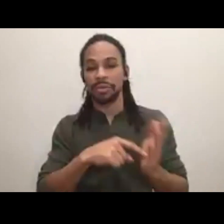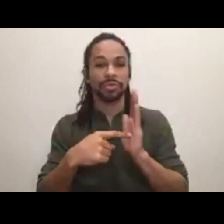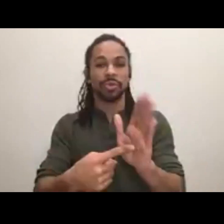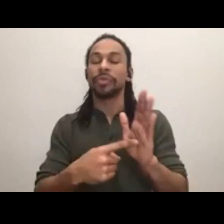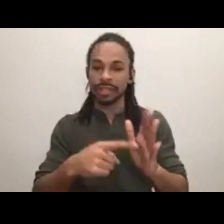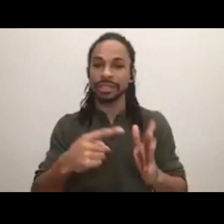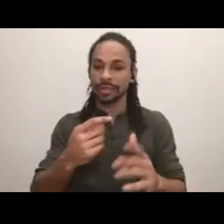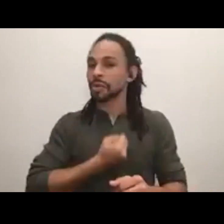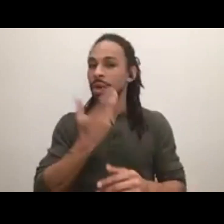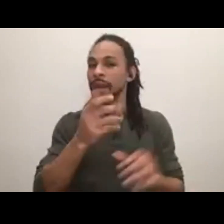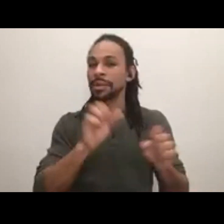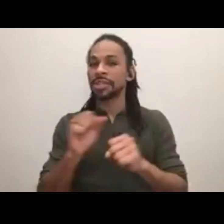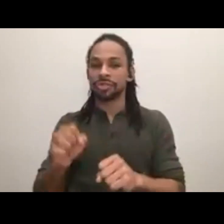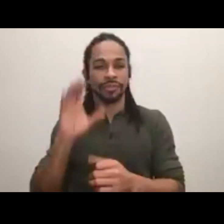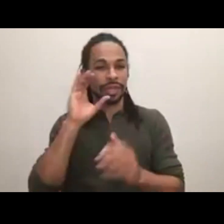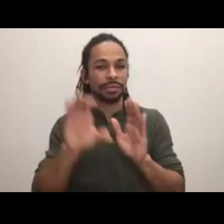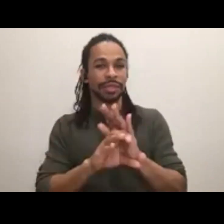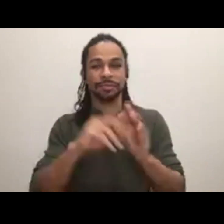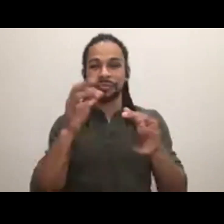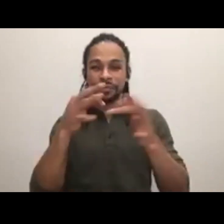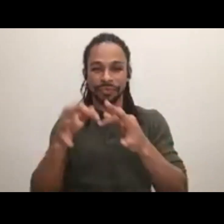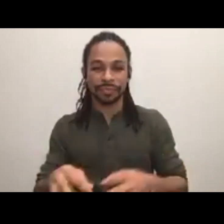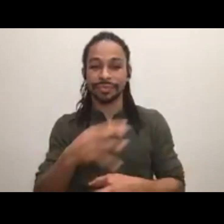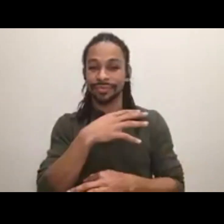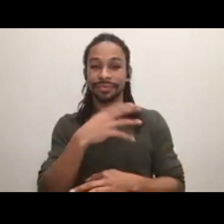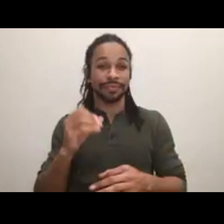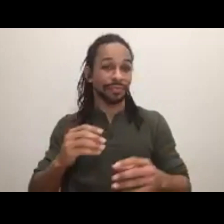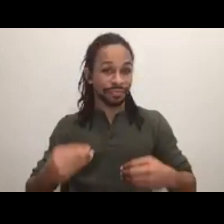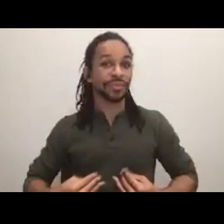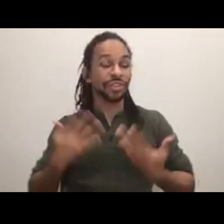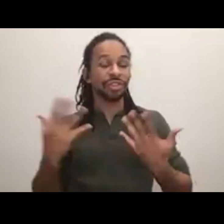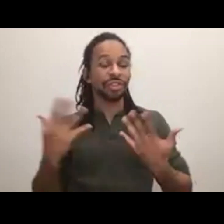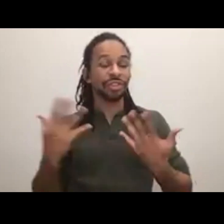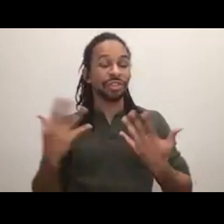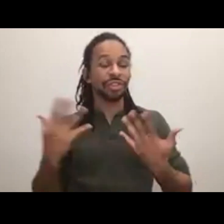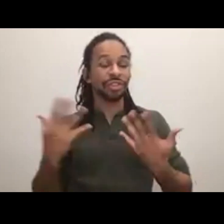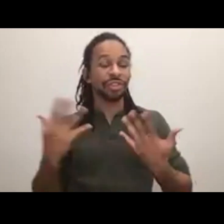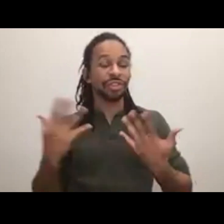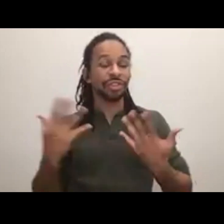celebrate the launch of a new Alt-text as Poetry workbook and website.